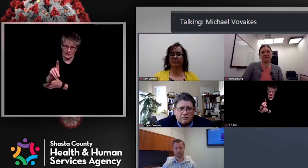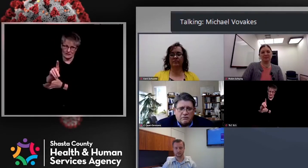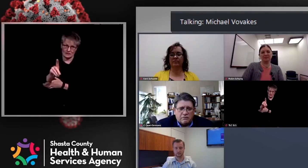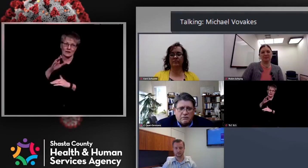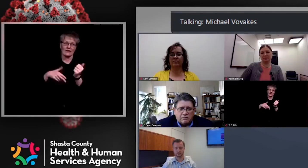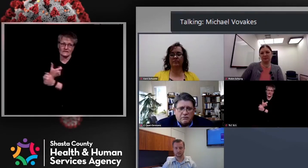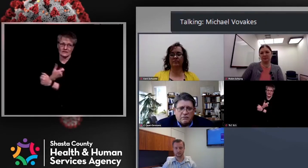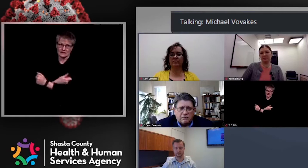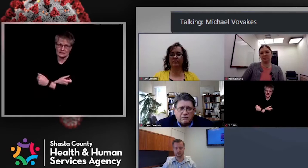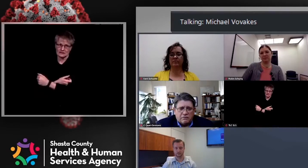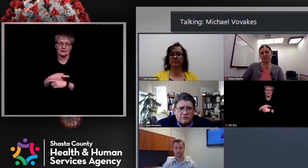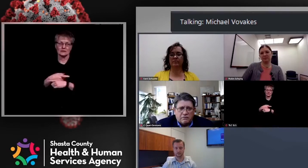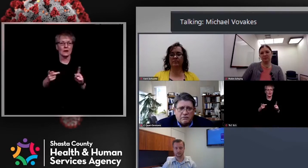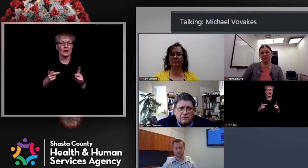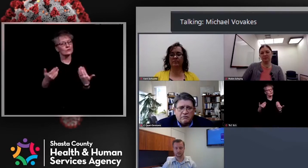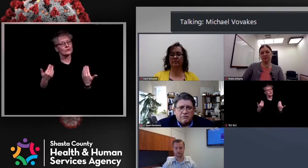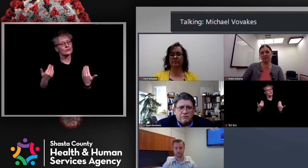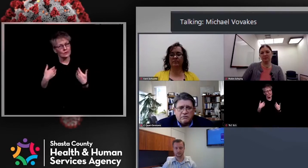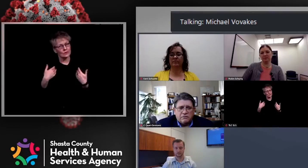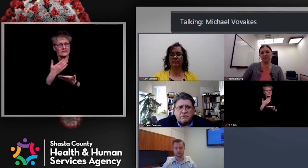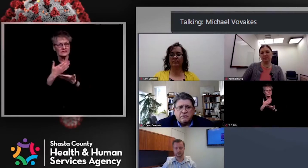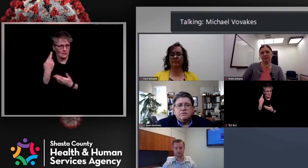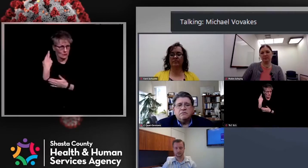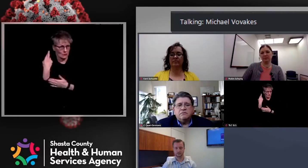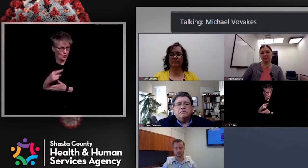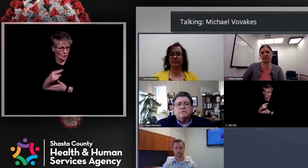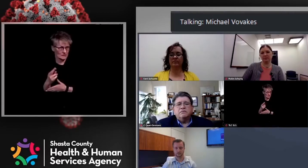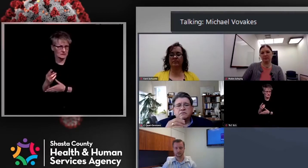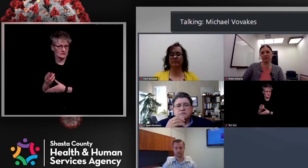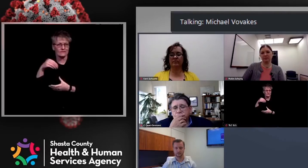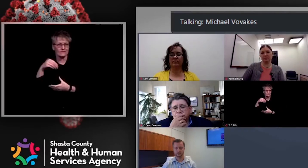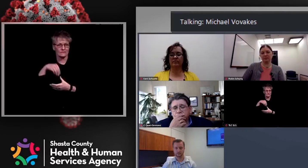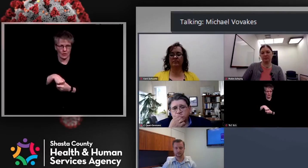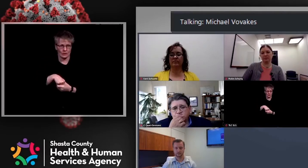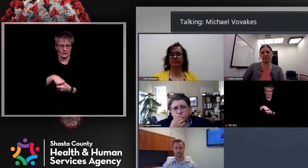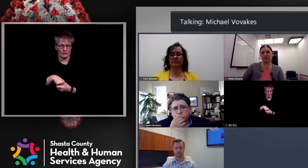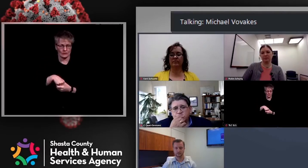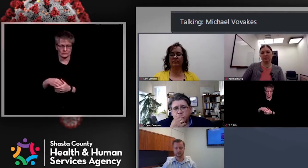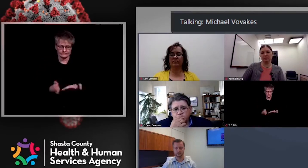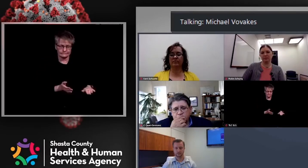relative risks type of things. An Australian publication said driving 240